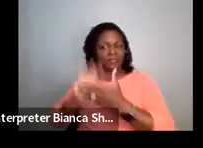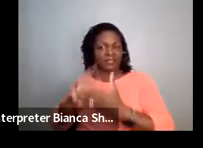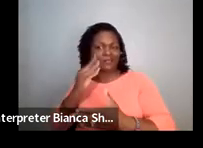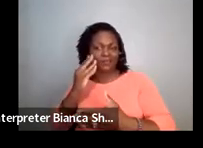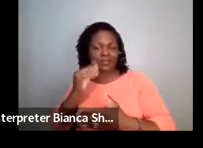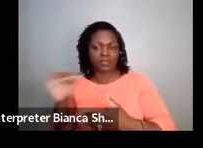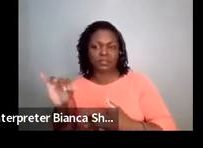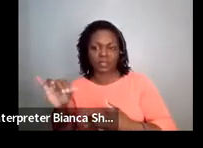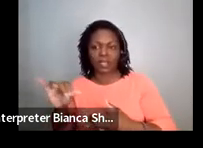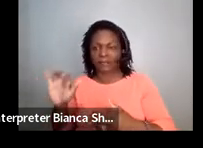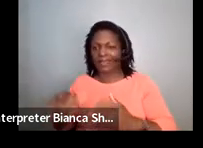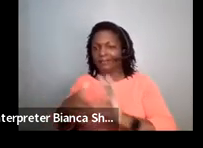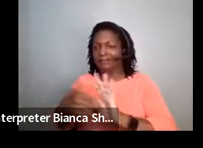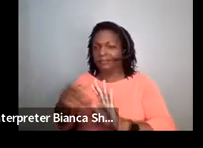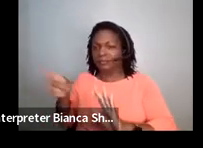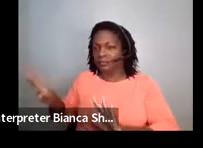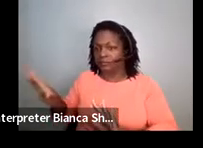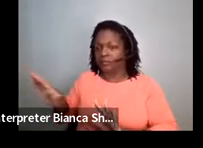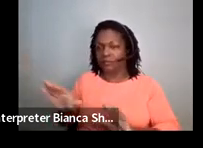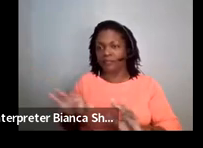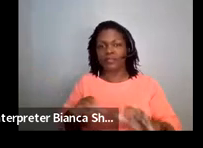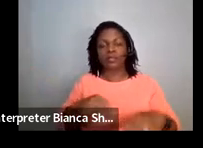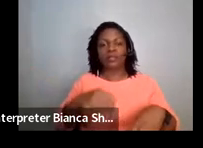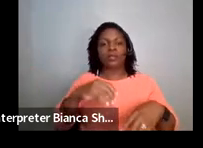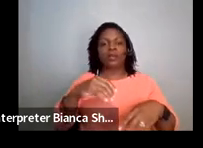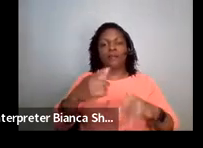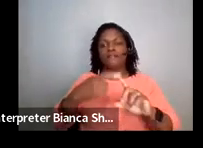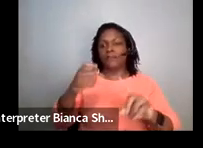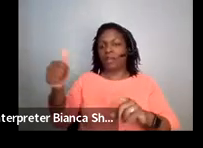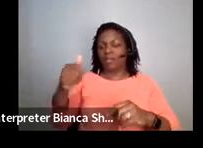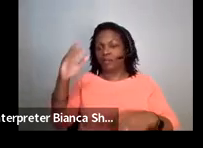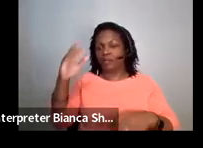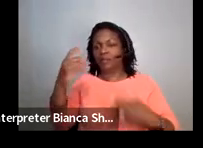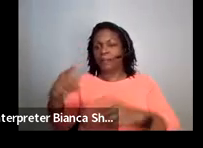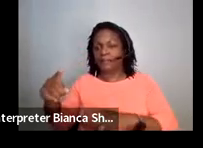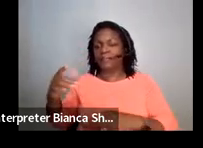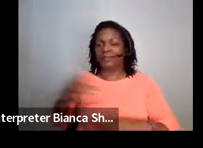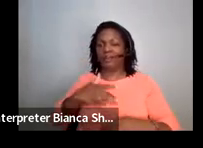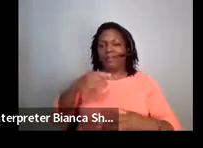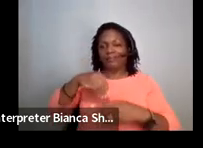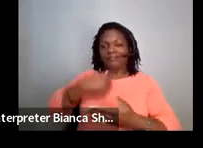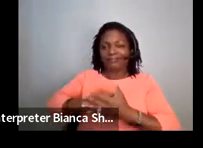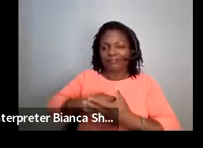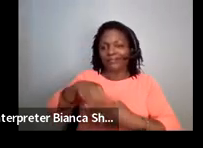There are lots of others dementia's they can be hundreds of dementia.